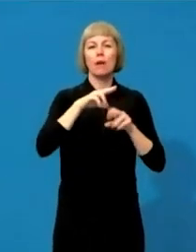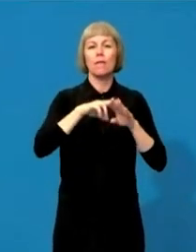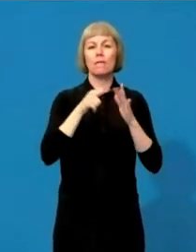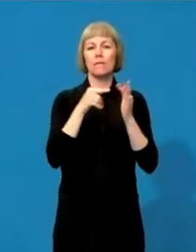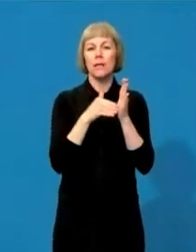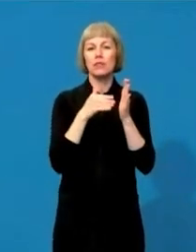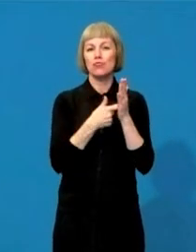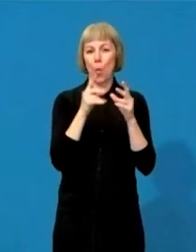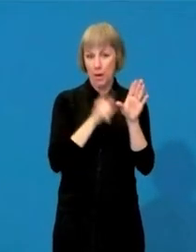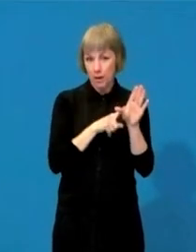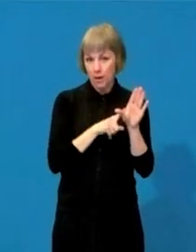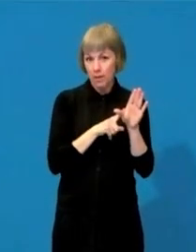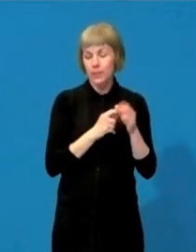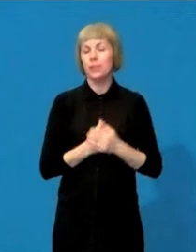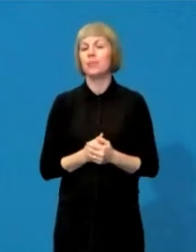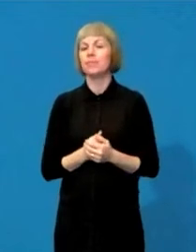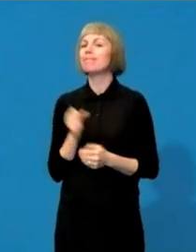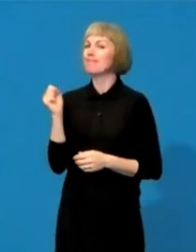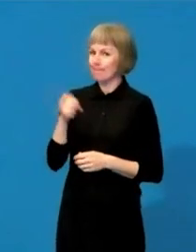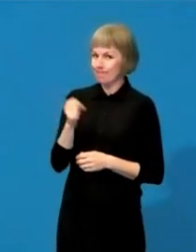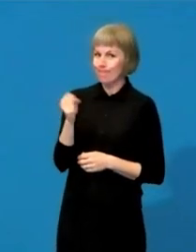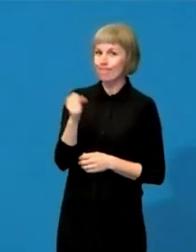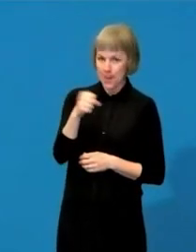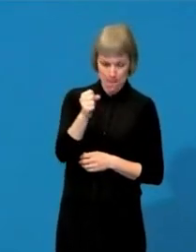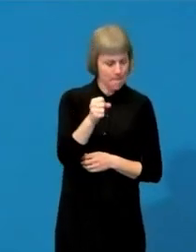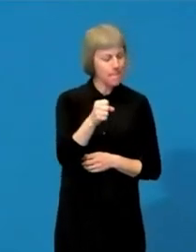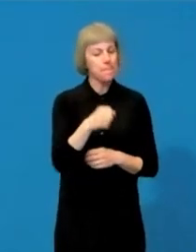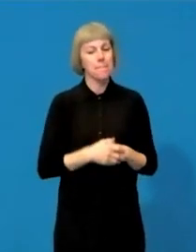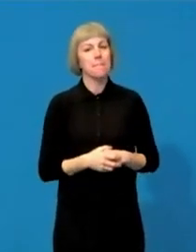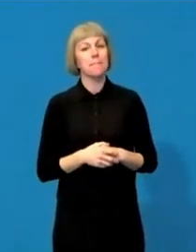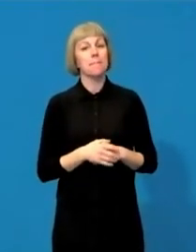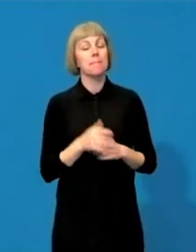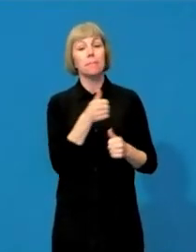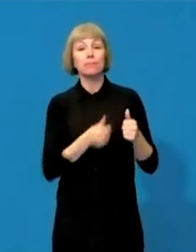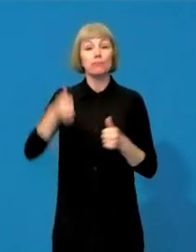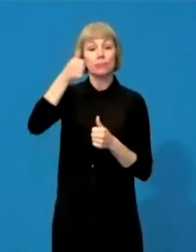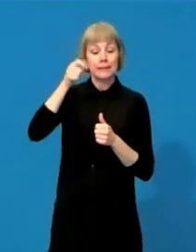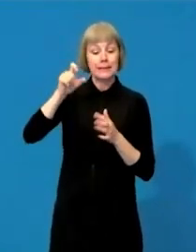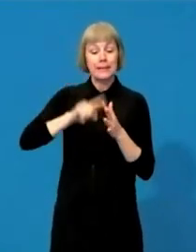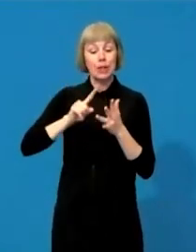Yeah. Well, Marnin is run by - CEO is the woman who grew up in Fitzroy.